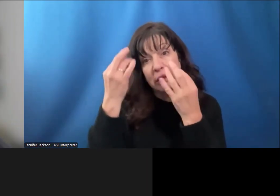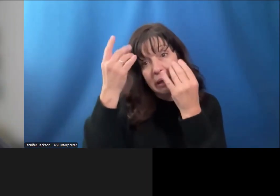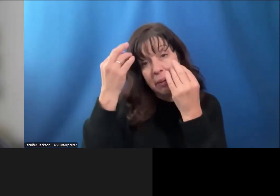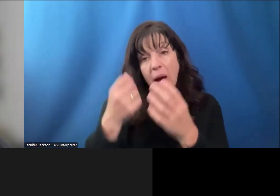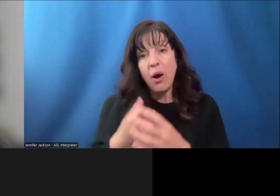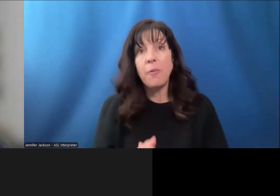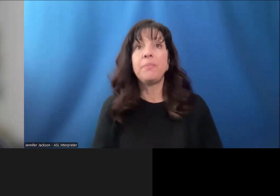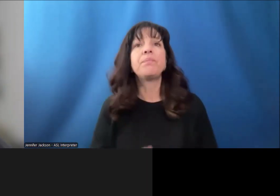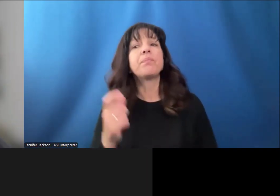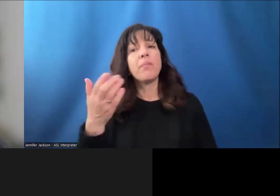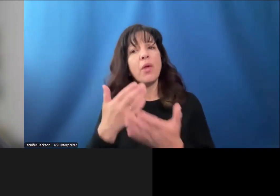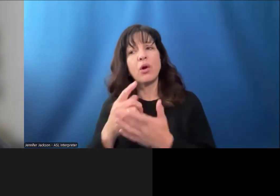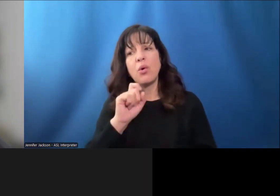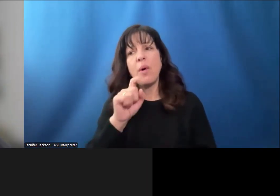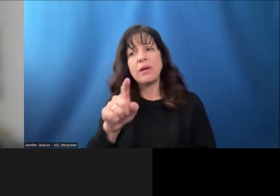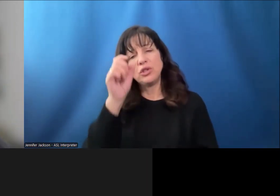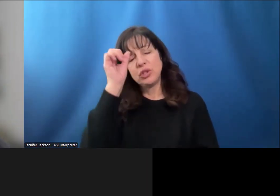Erin Forward: that's a good question, and I, I think the